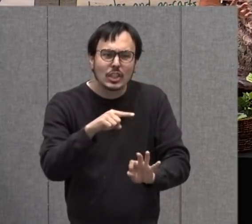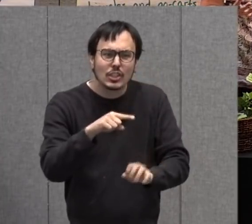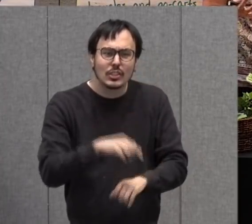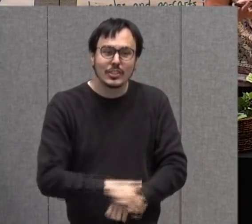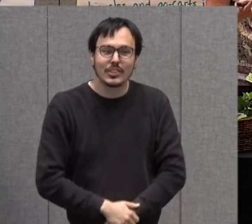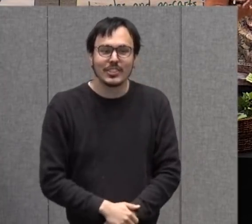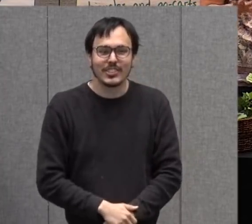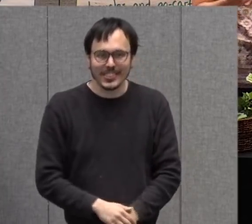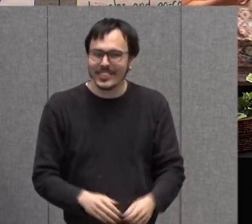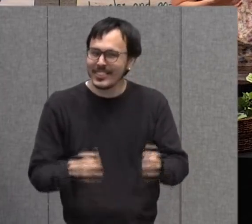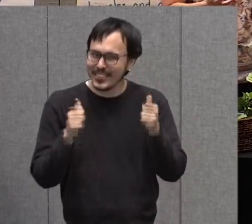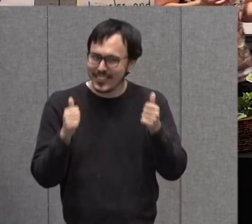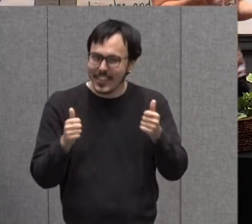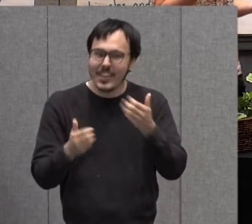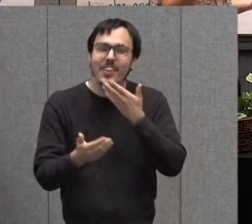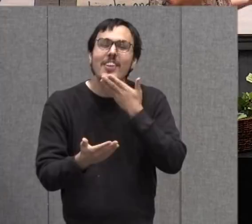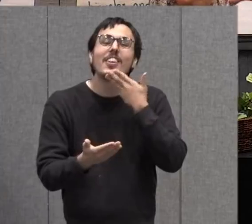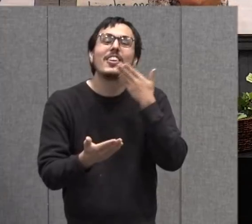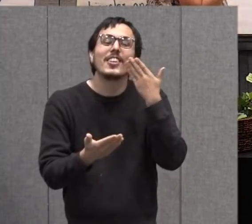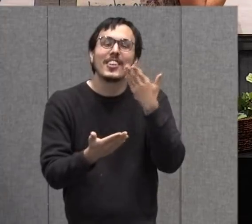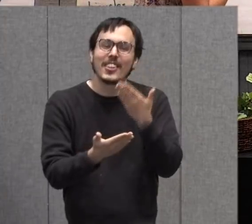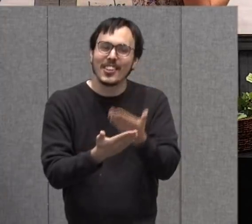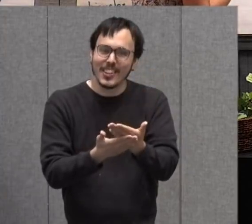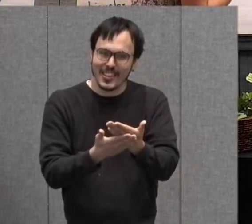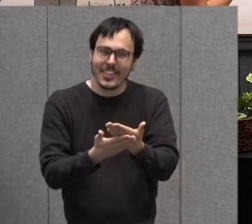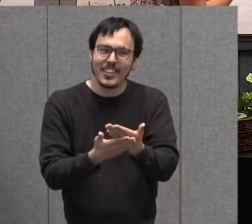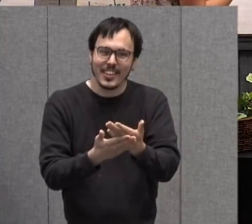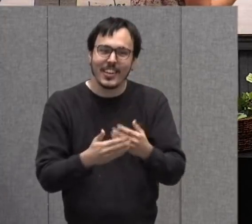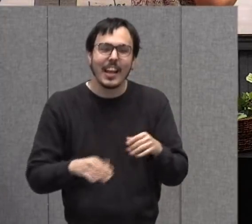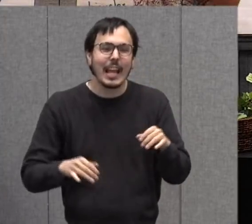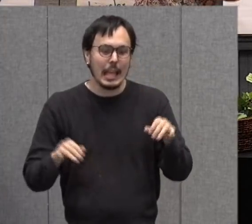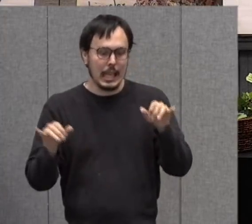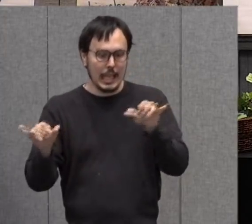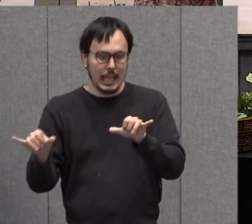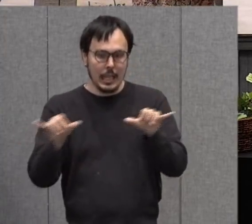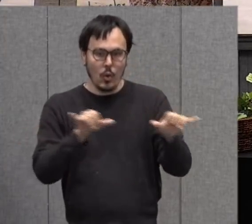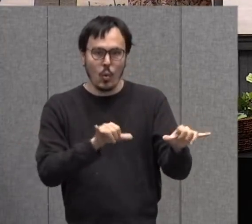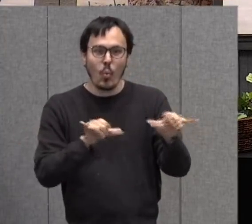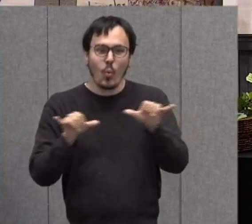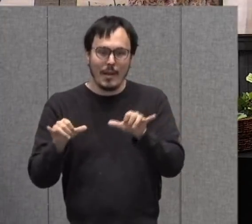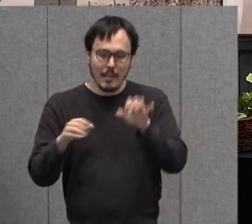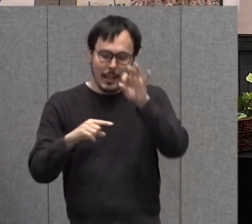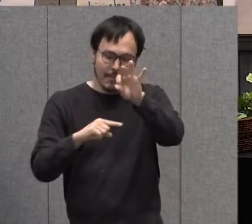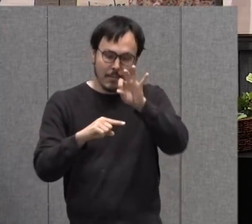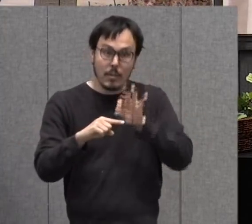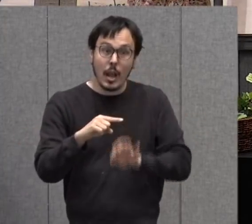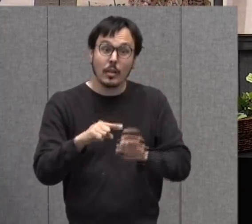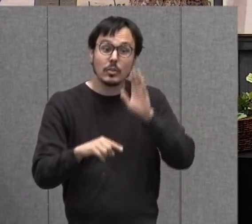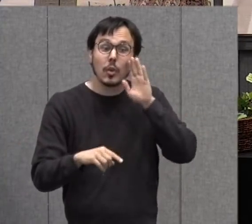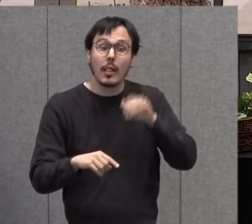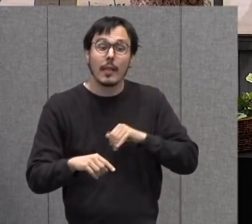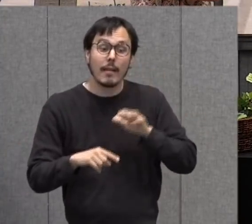All right, very good, equivalent fractions. I have it a five as a denominator